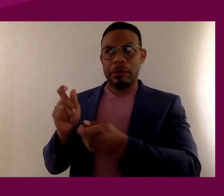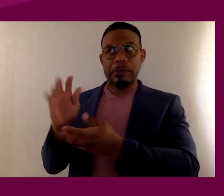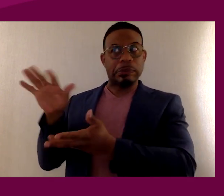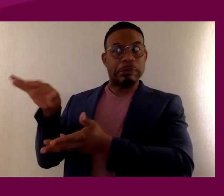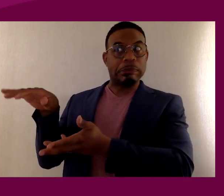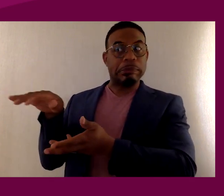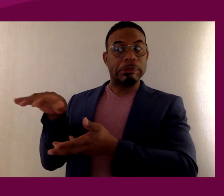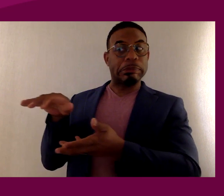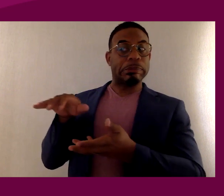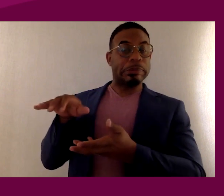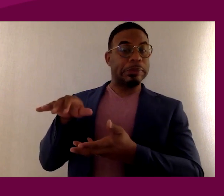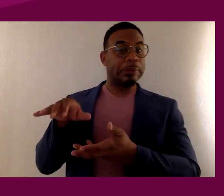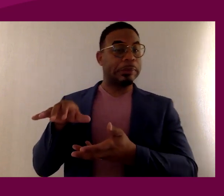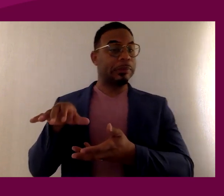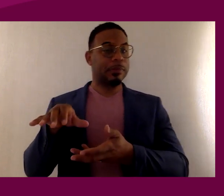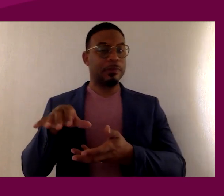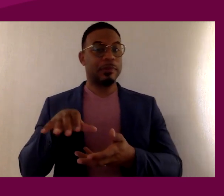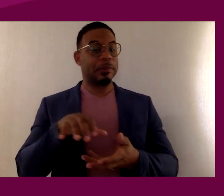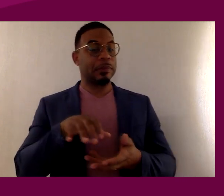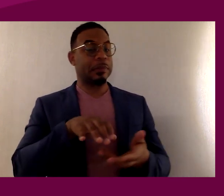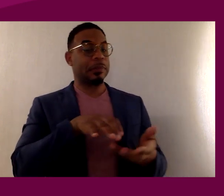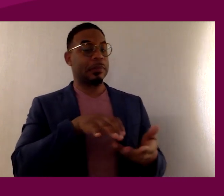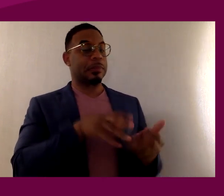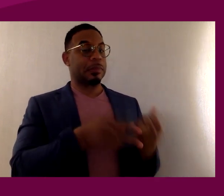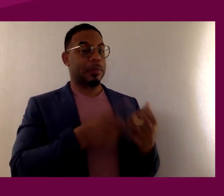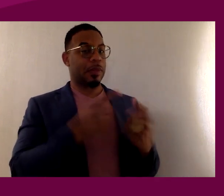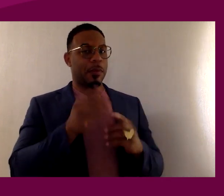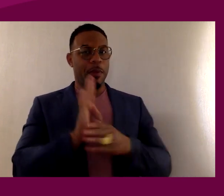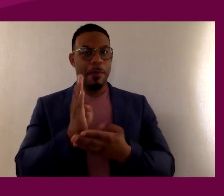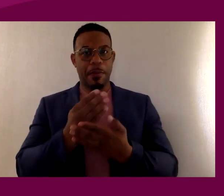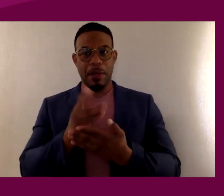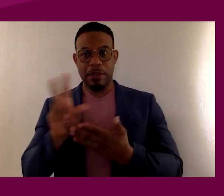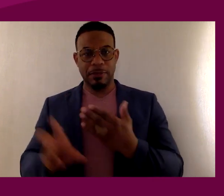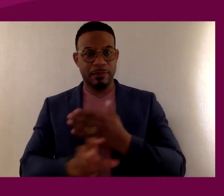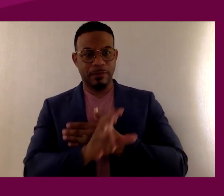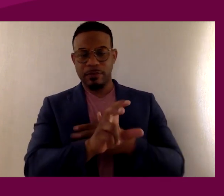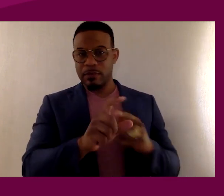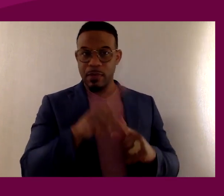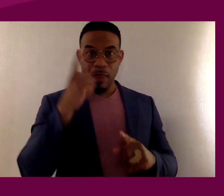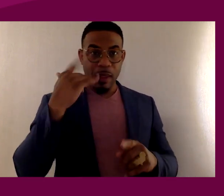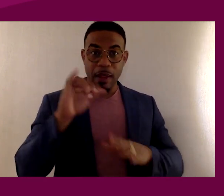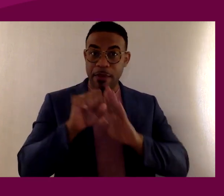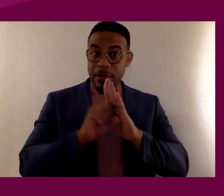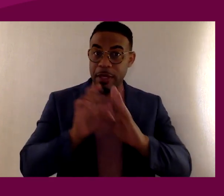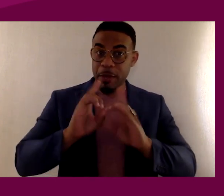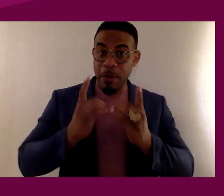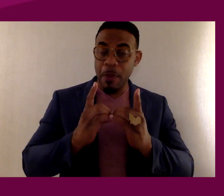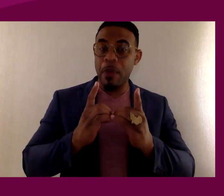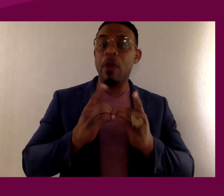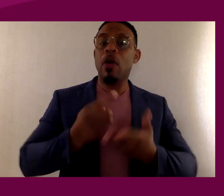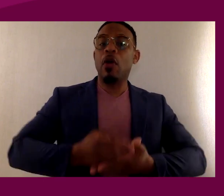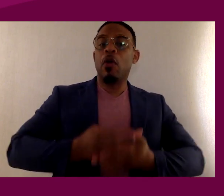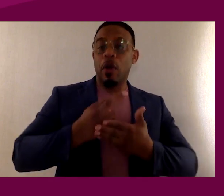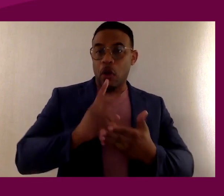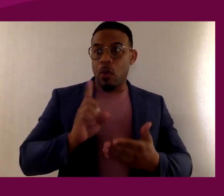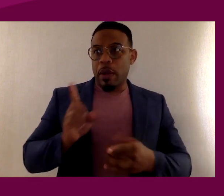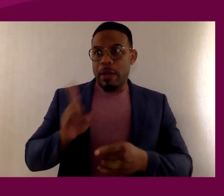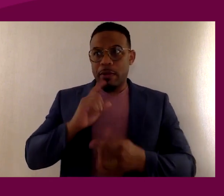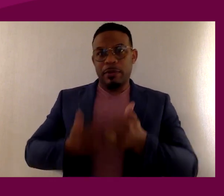had managed to put aside from his budget in the California State Department of